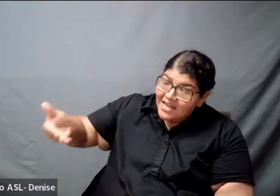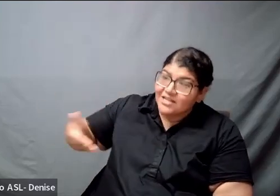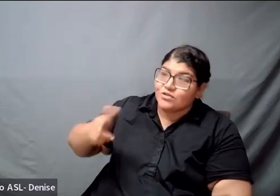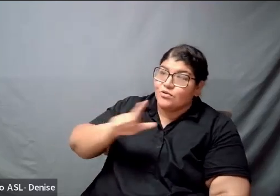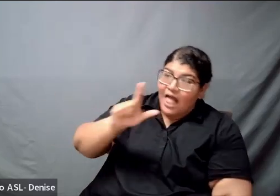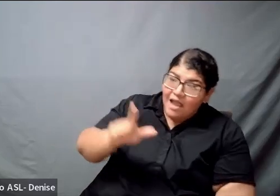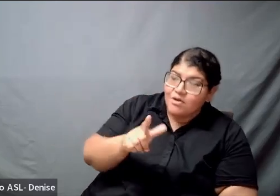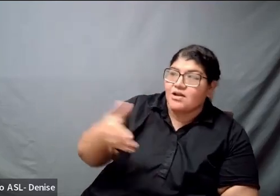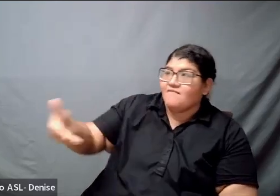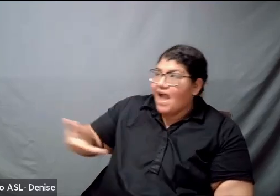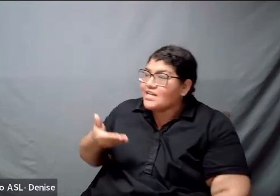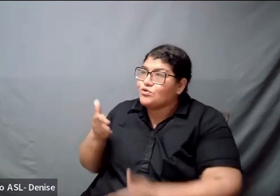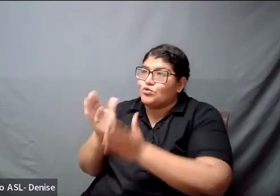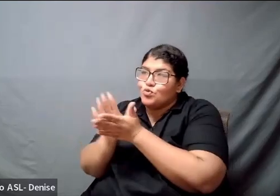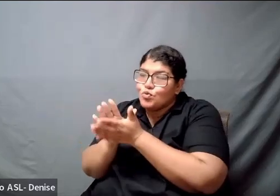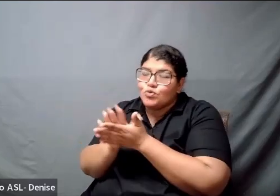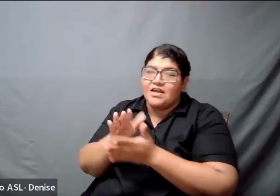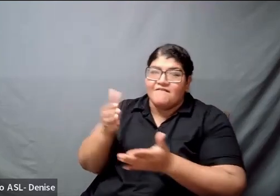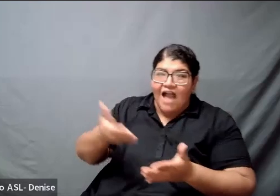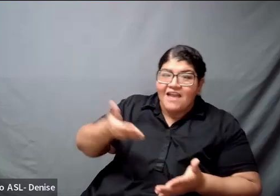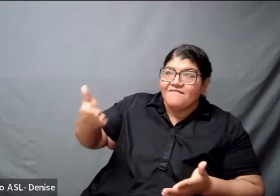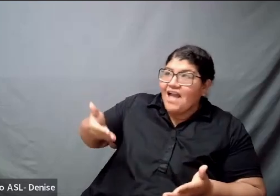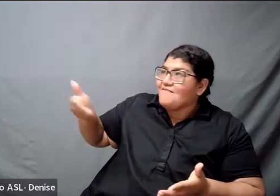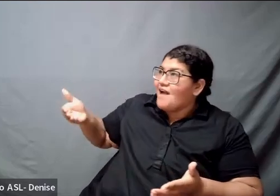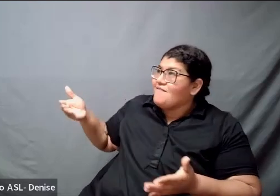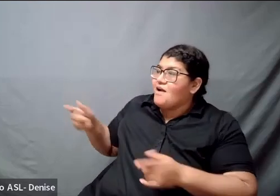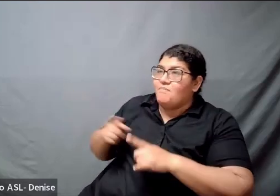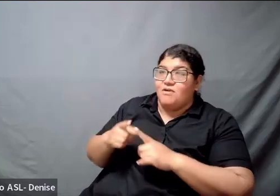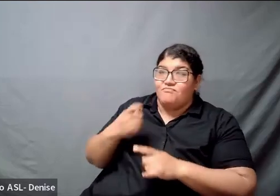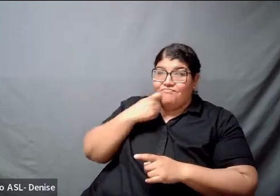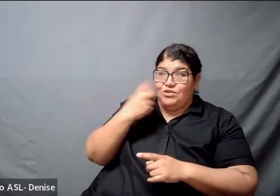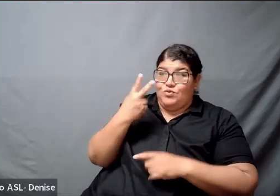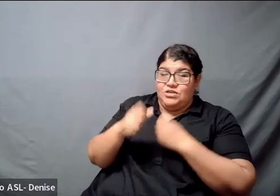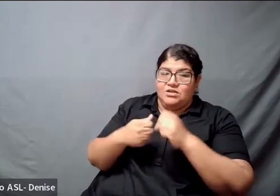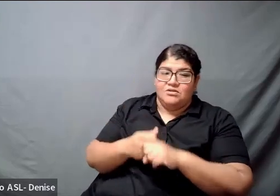to all sorts of different places. And in the last two years, alright, so Covid cut a lot of it,